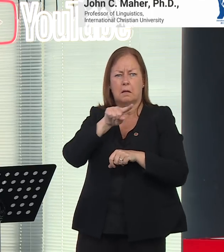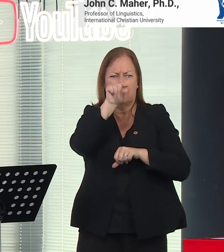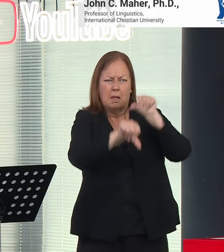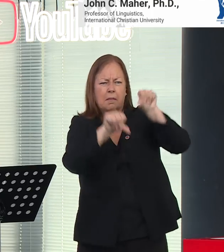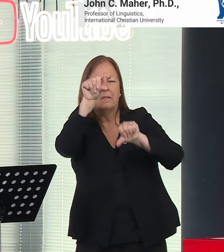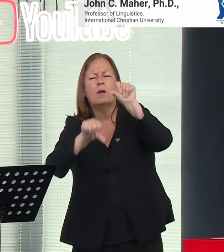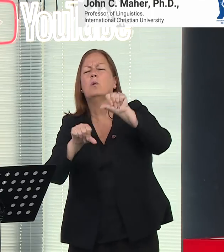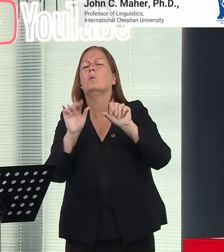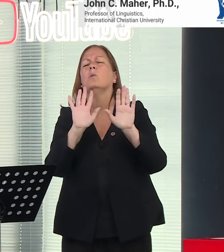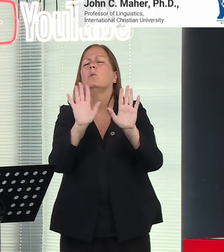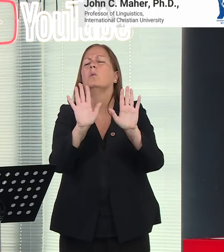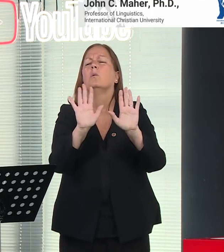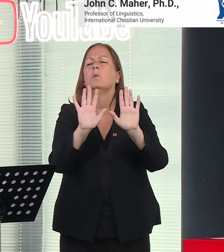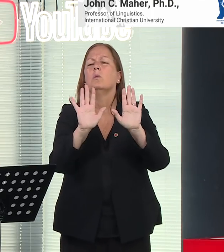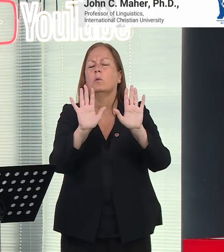Well, misunderstanding about language